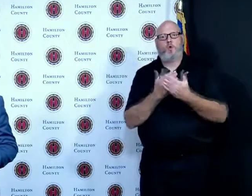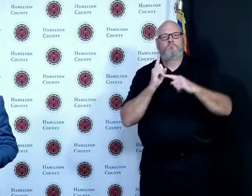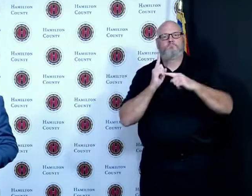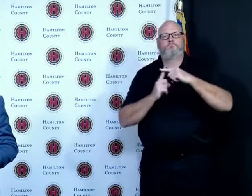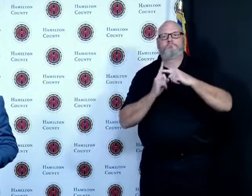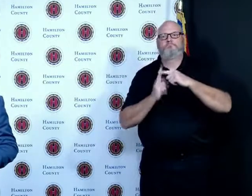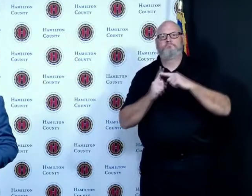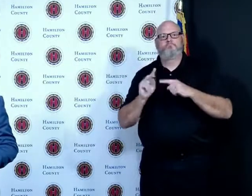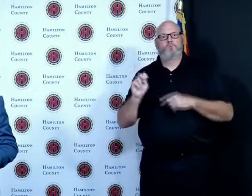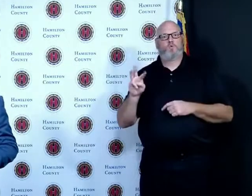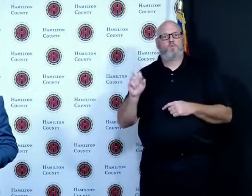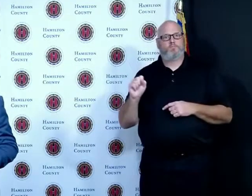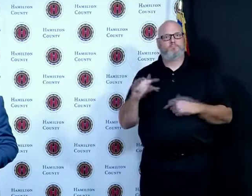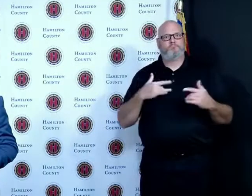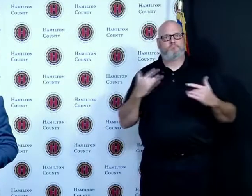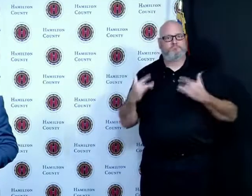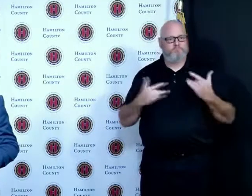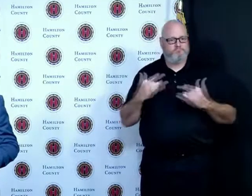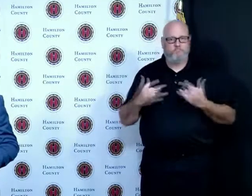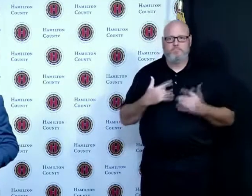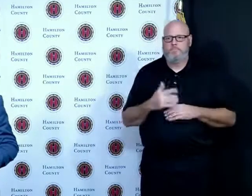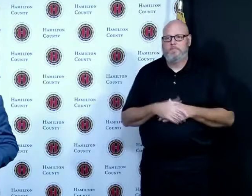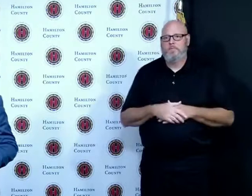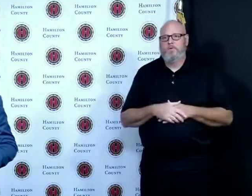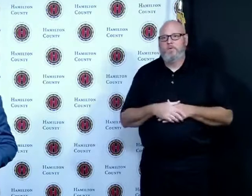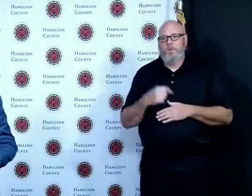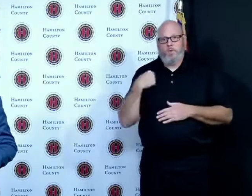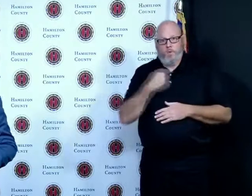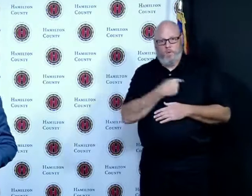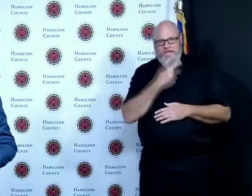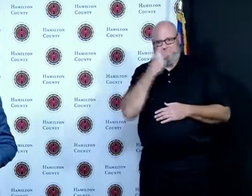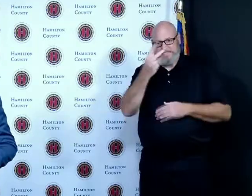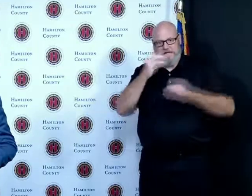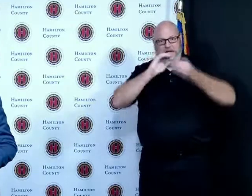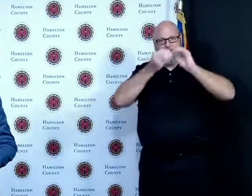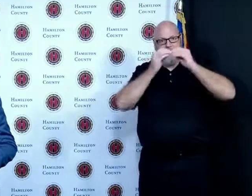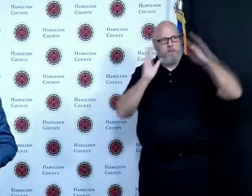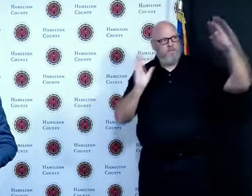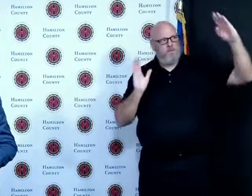we've been having here in Hamilton County less hospitalizations and probably most importantly